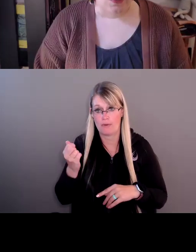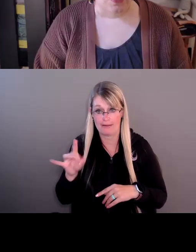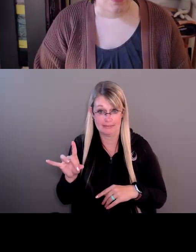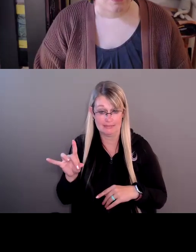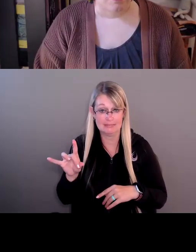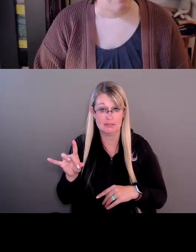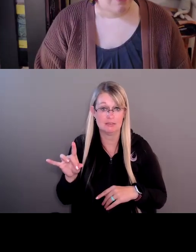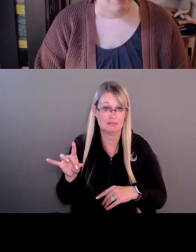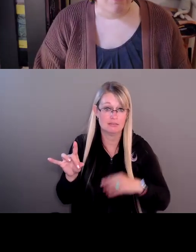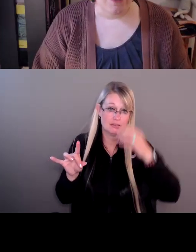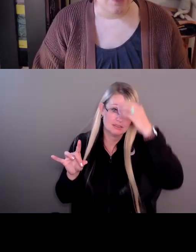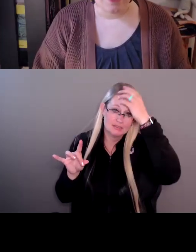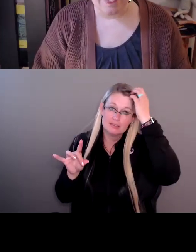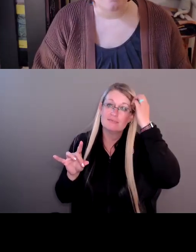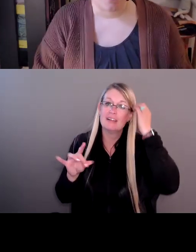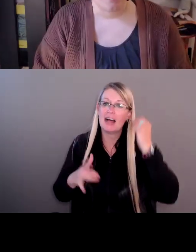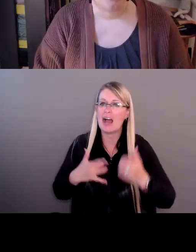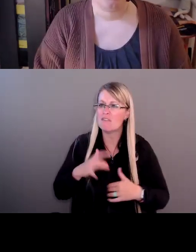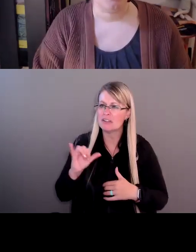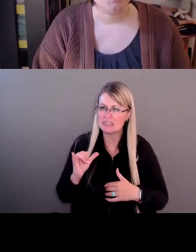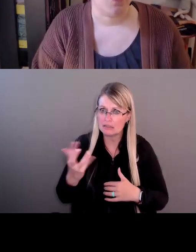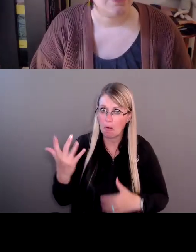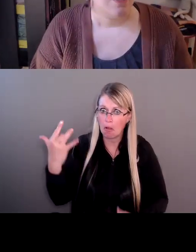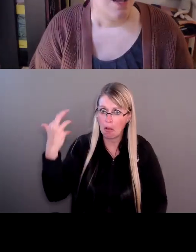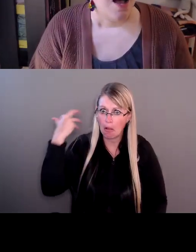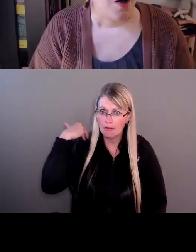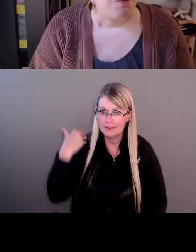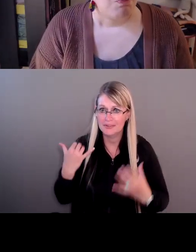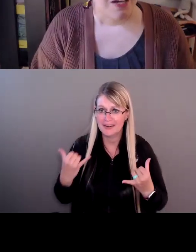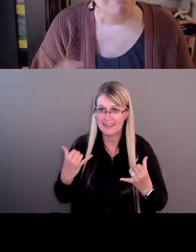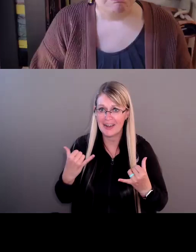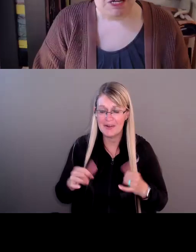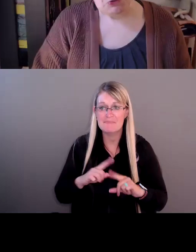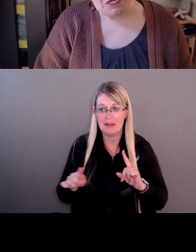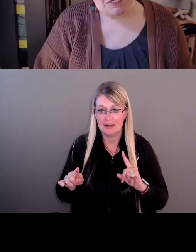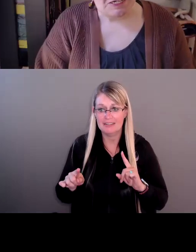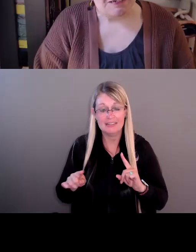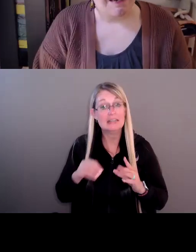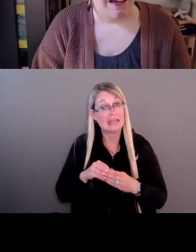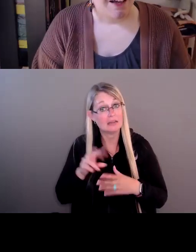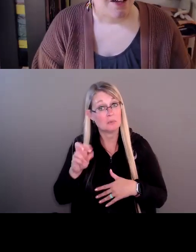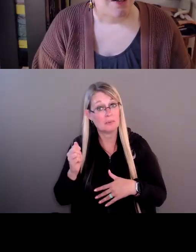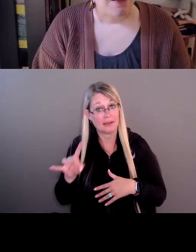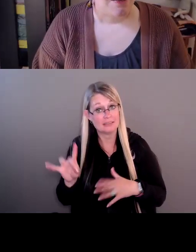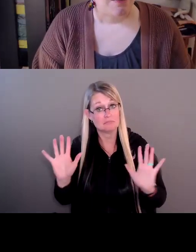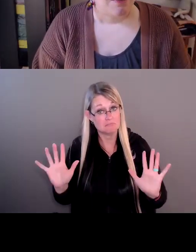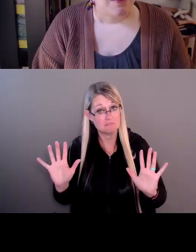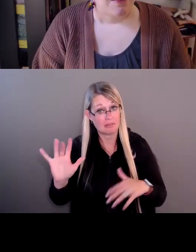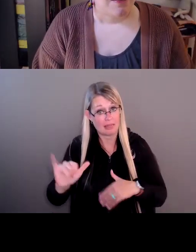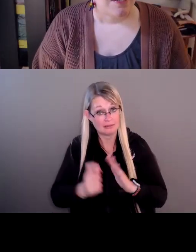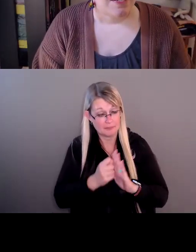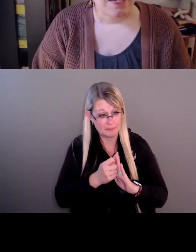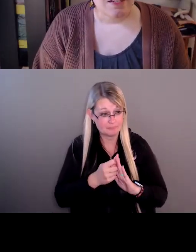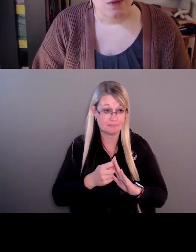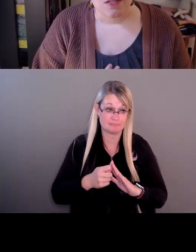which is -- feels like a thousand years ago at this point, but in 2018, the statistic was that